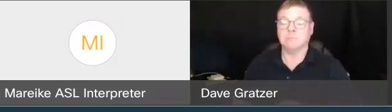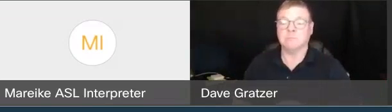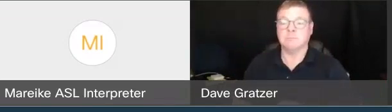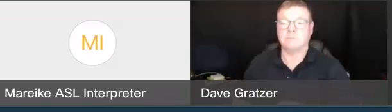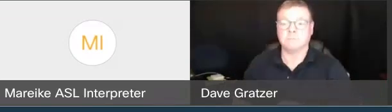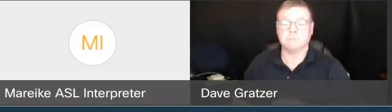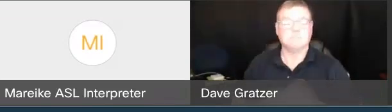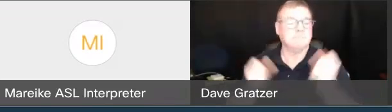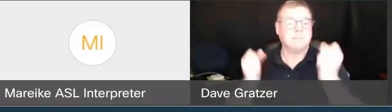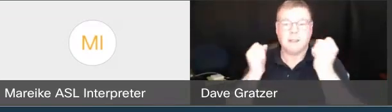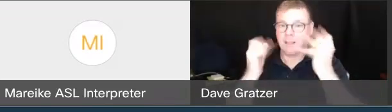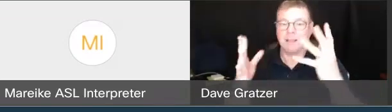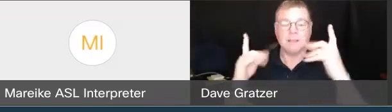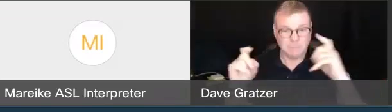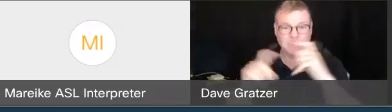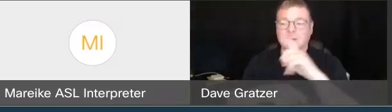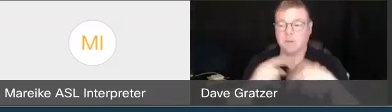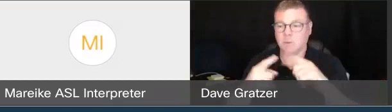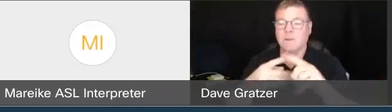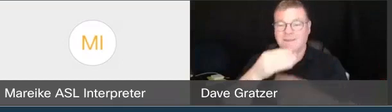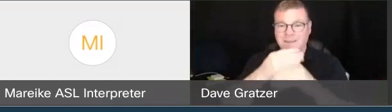lots of complexities when you add on at those particular offenses.